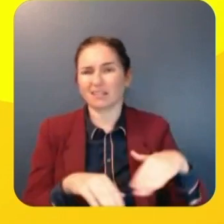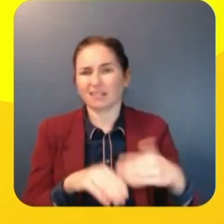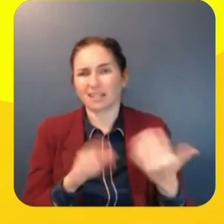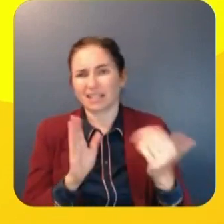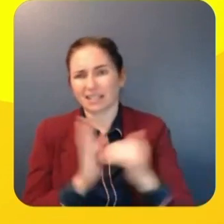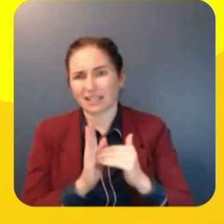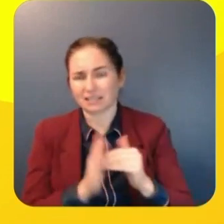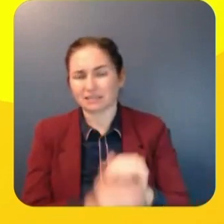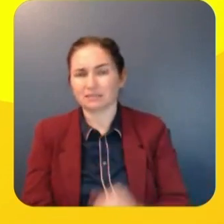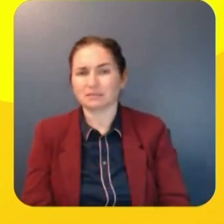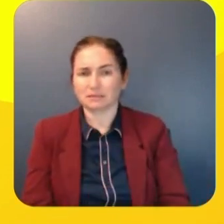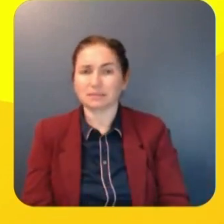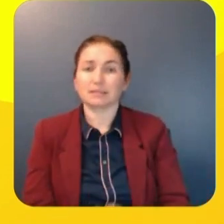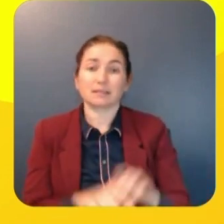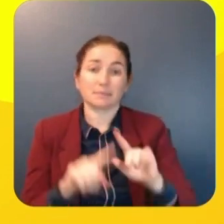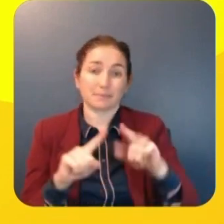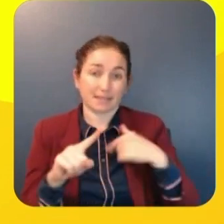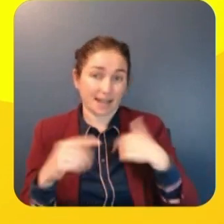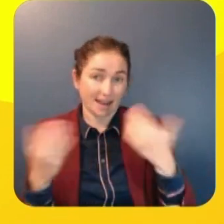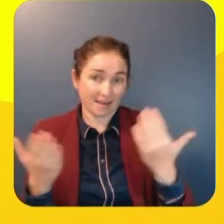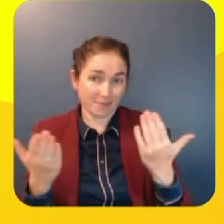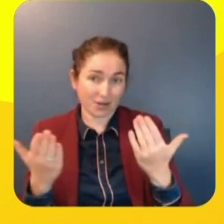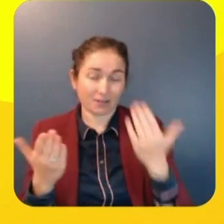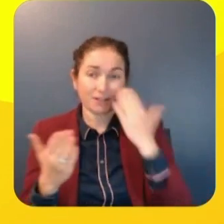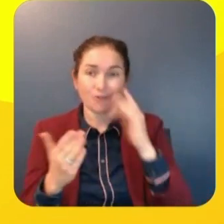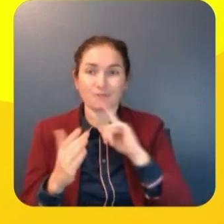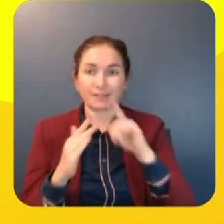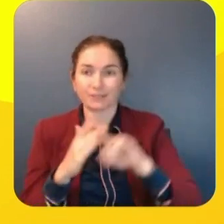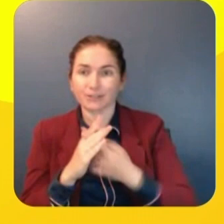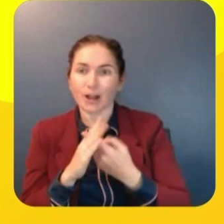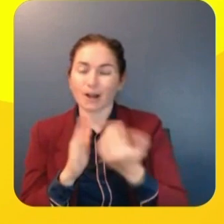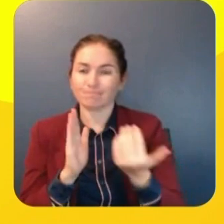But I am here to rekindle that fire that inspired so many of us